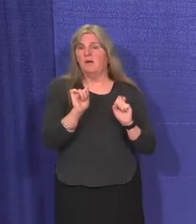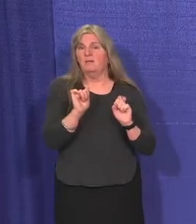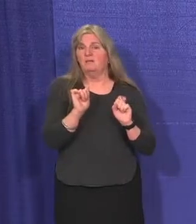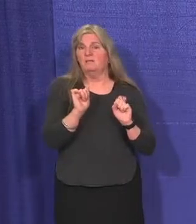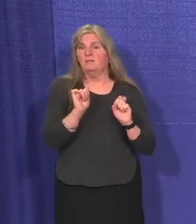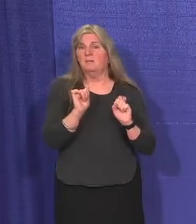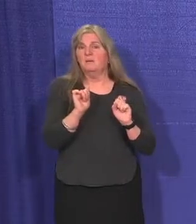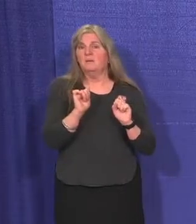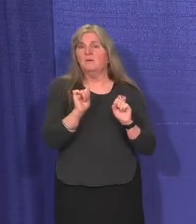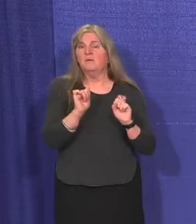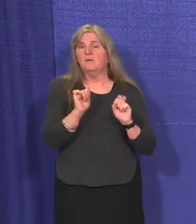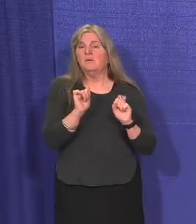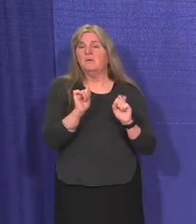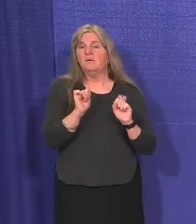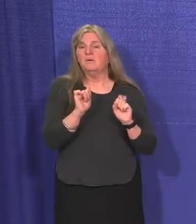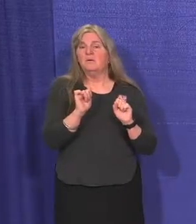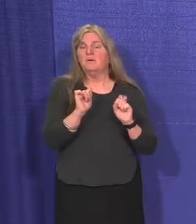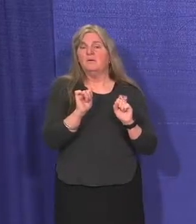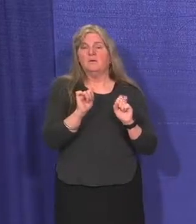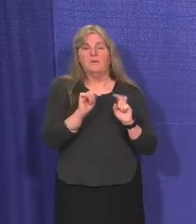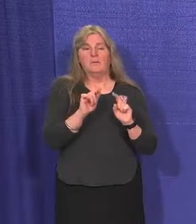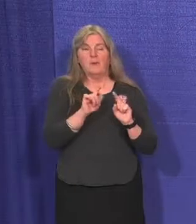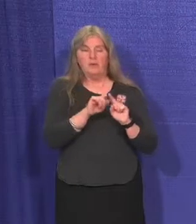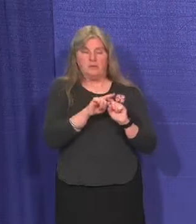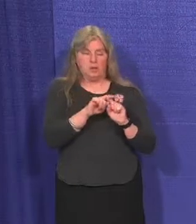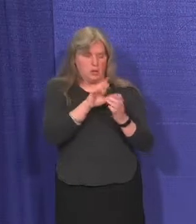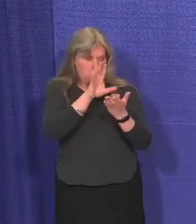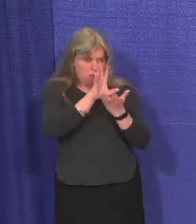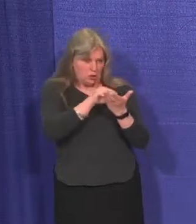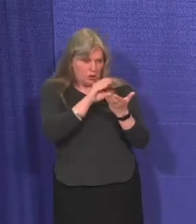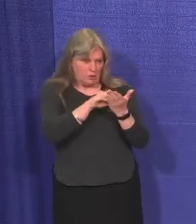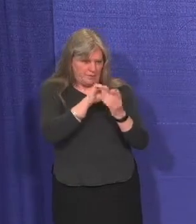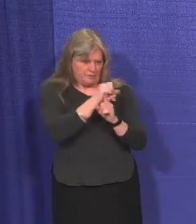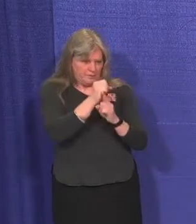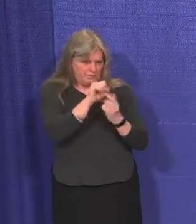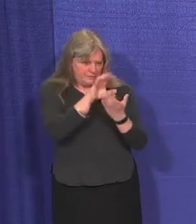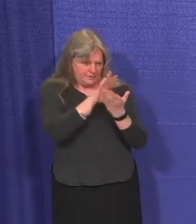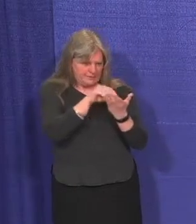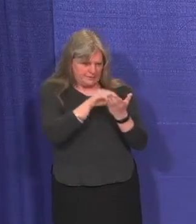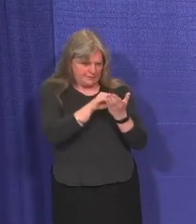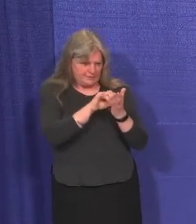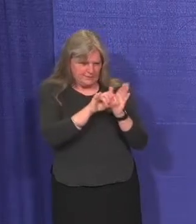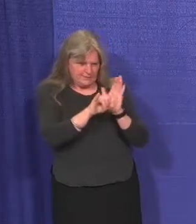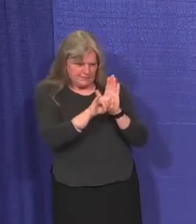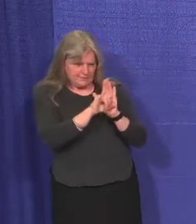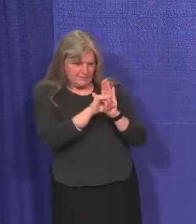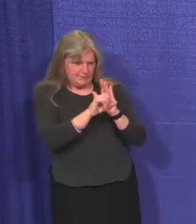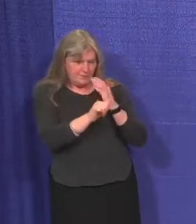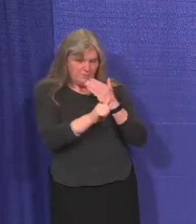significant events such as the recent person who passed away